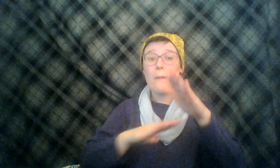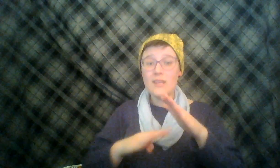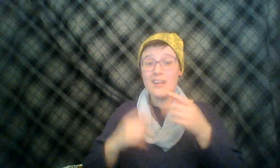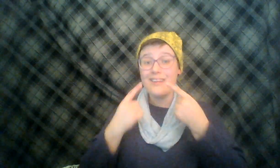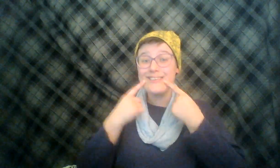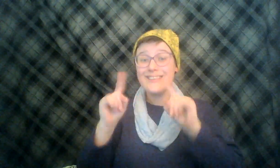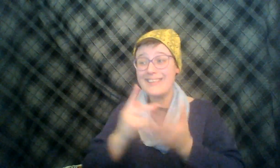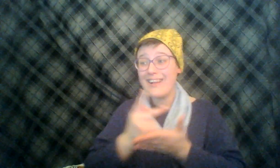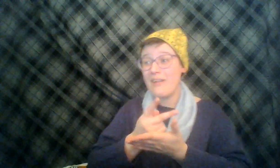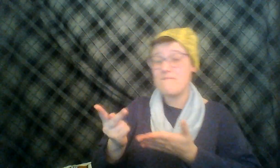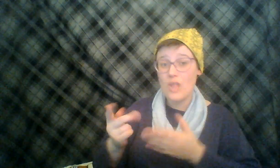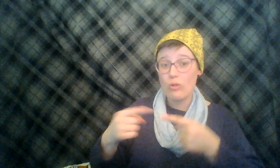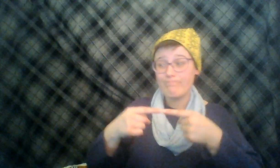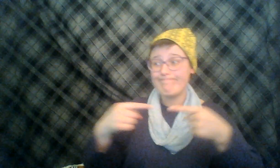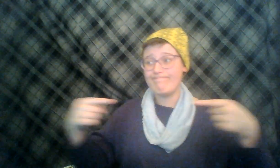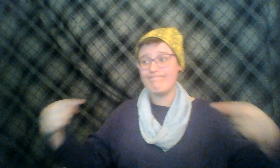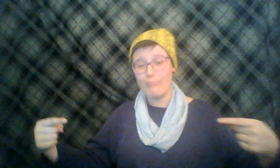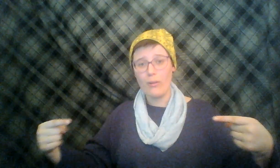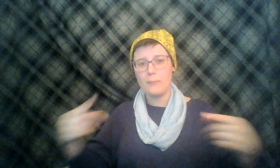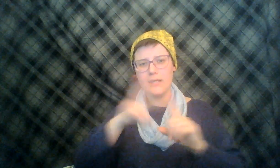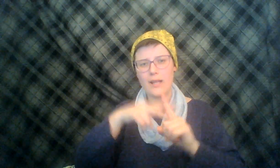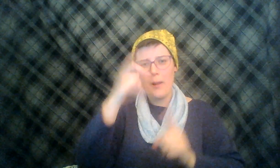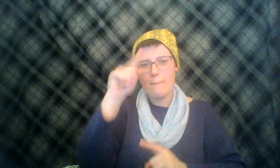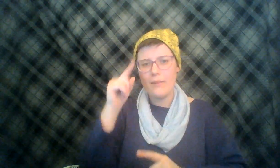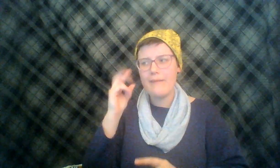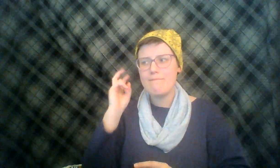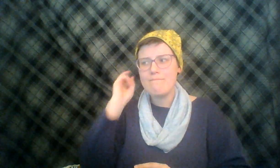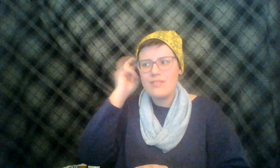In other words, the success/failure dichotomy